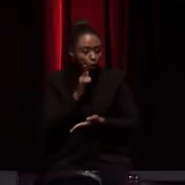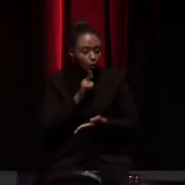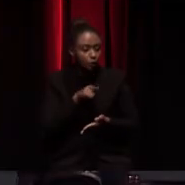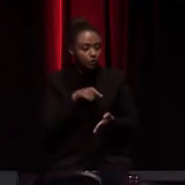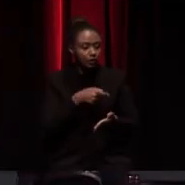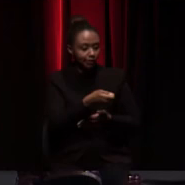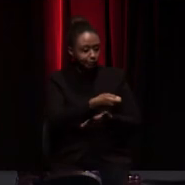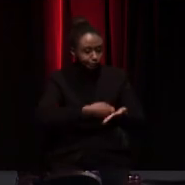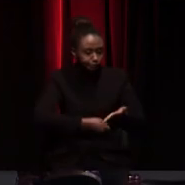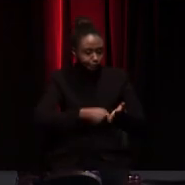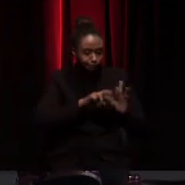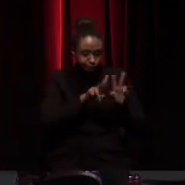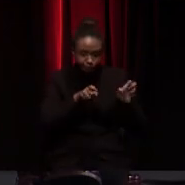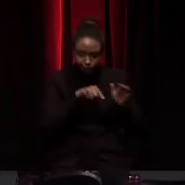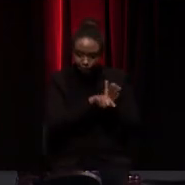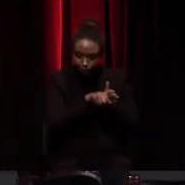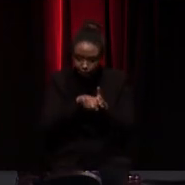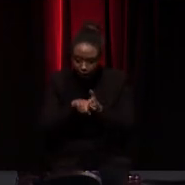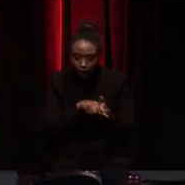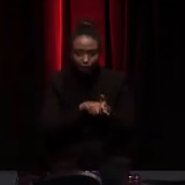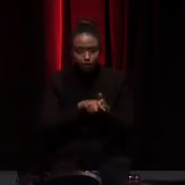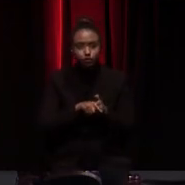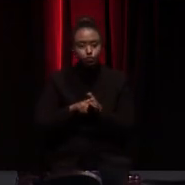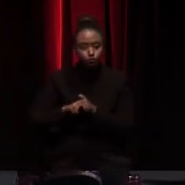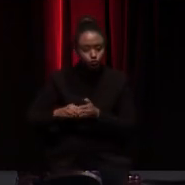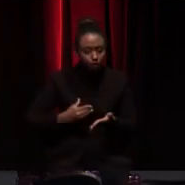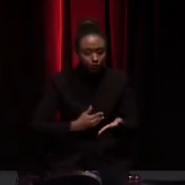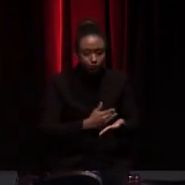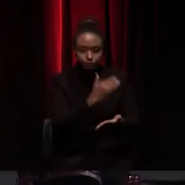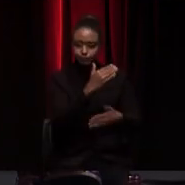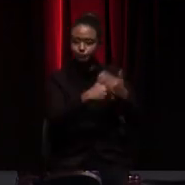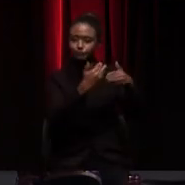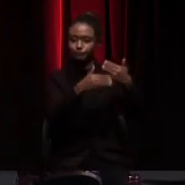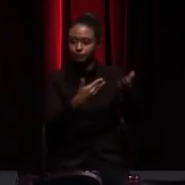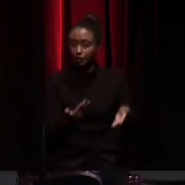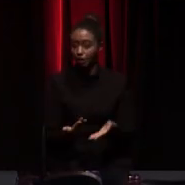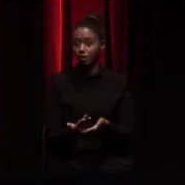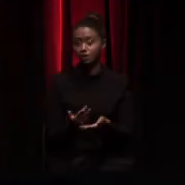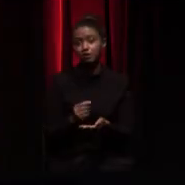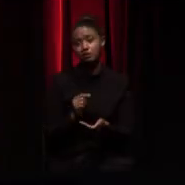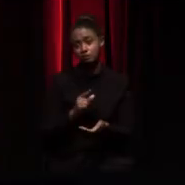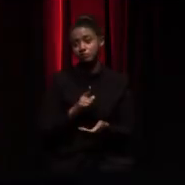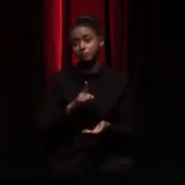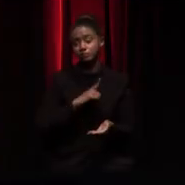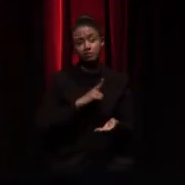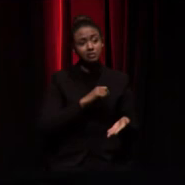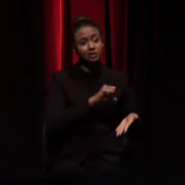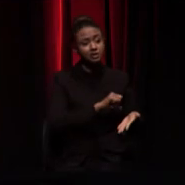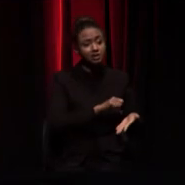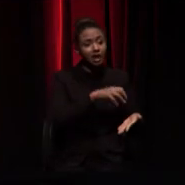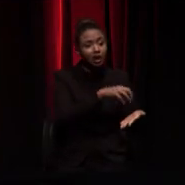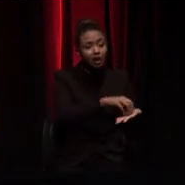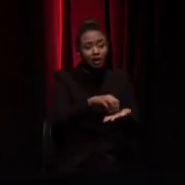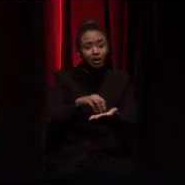I mean the company as a whole, those things are divided among different nucleus - it’s very interesting. Not everyone has to do everything.